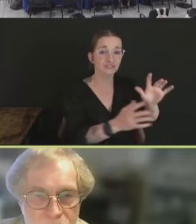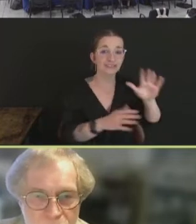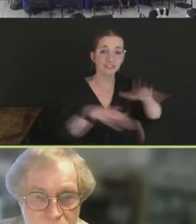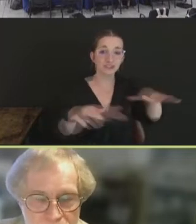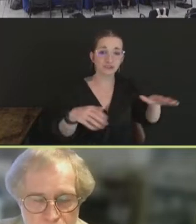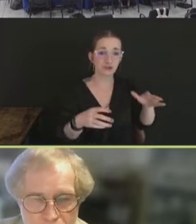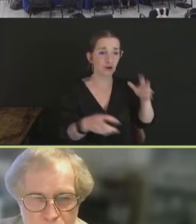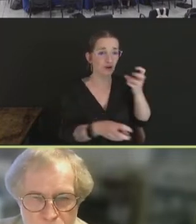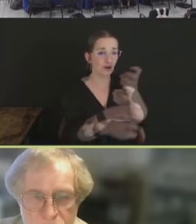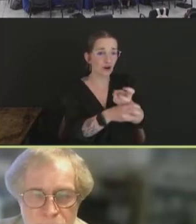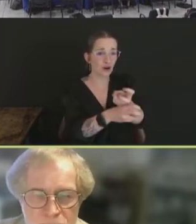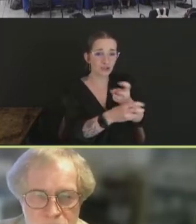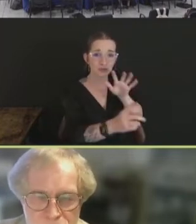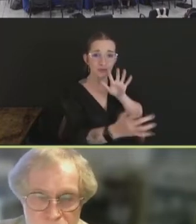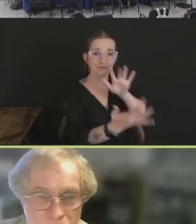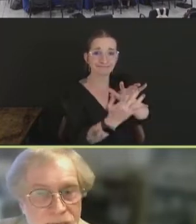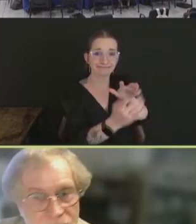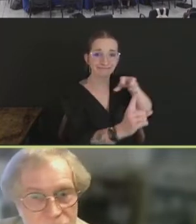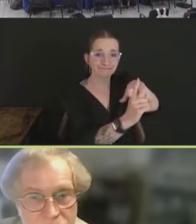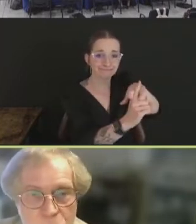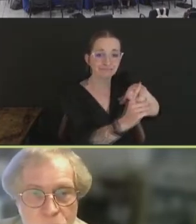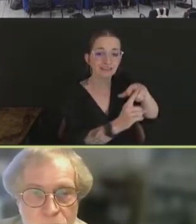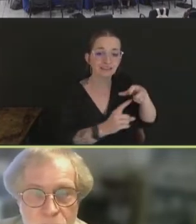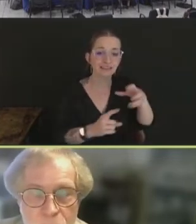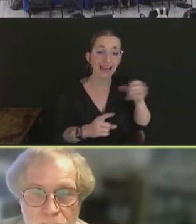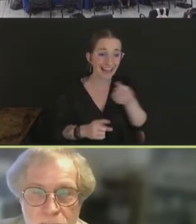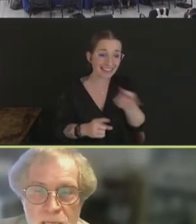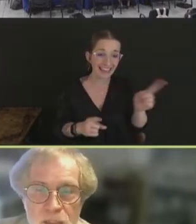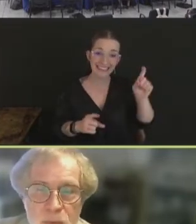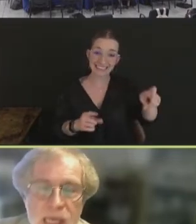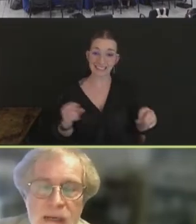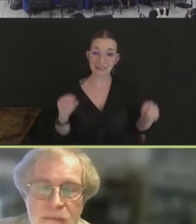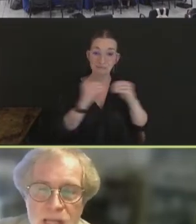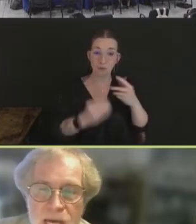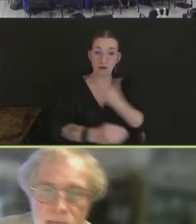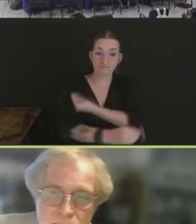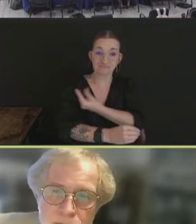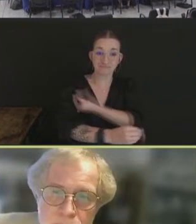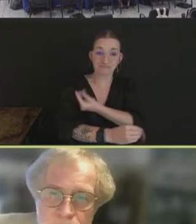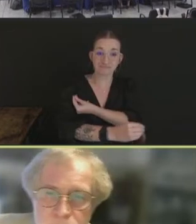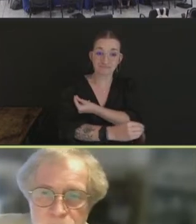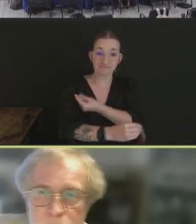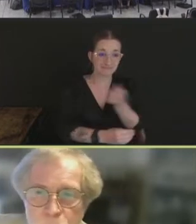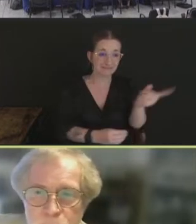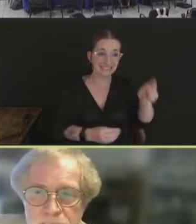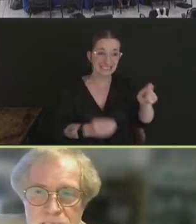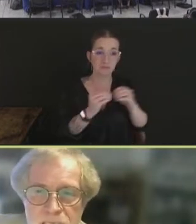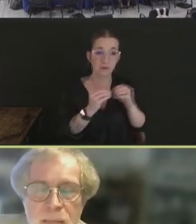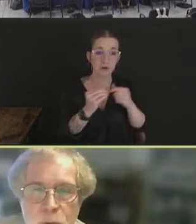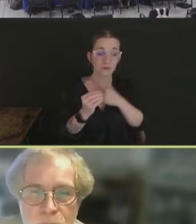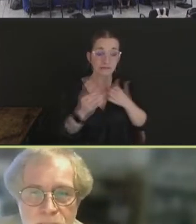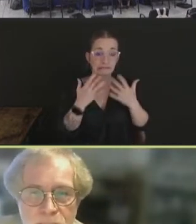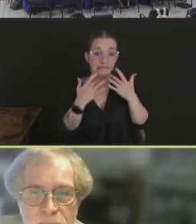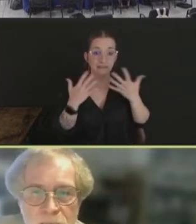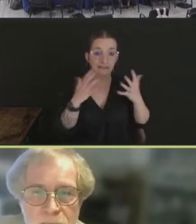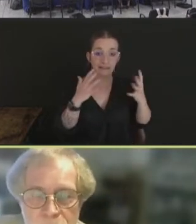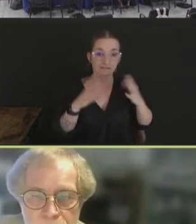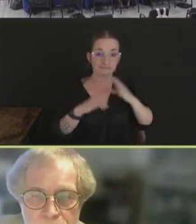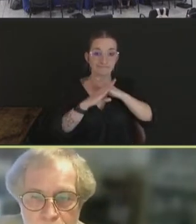any case by routine immunization, and they needed more anyway. So we had a lot of countries with these imported outbreaks.